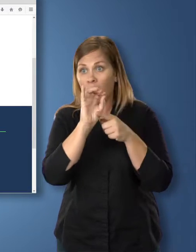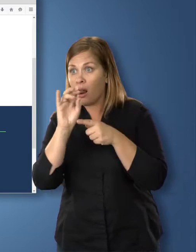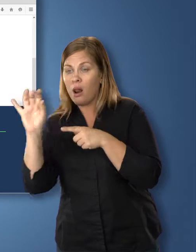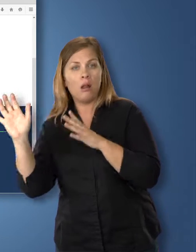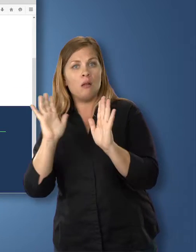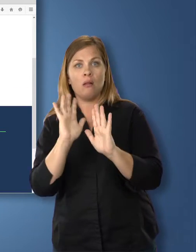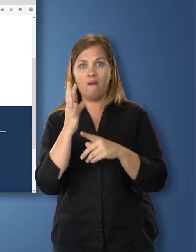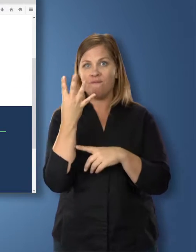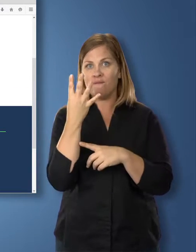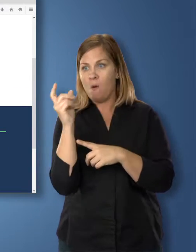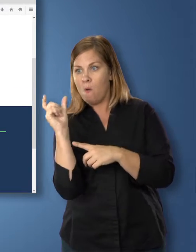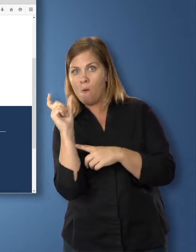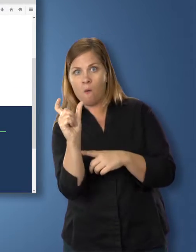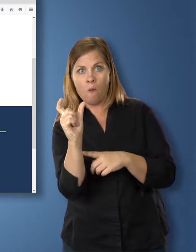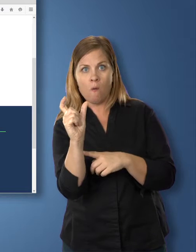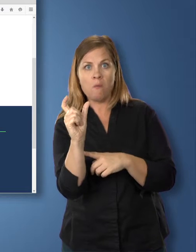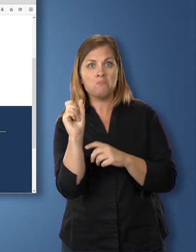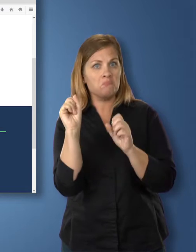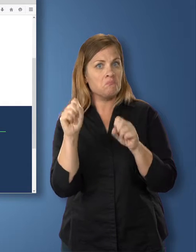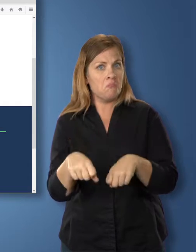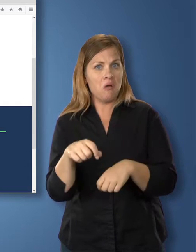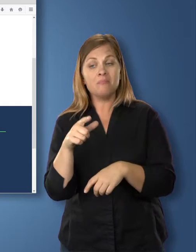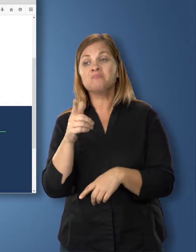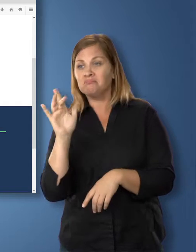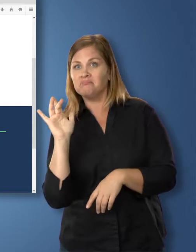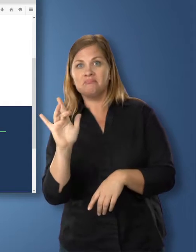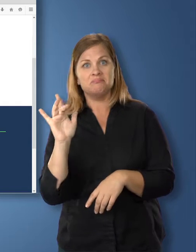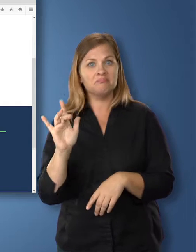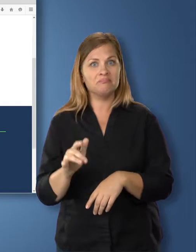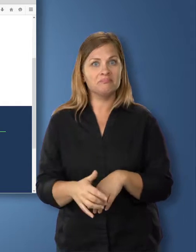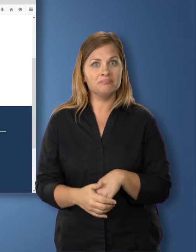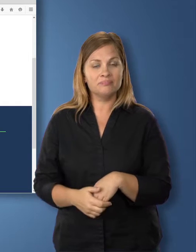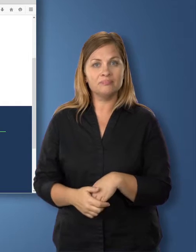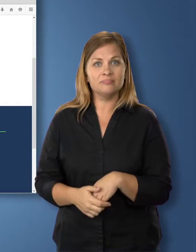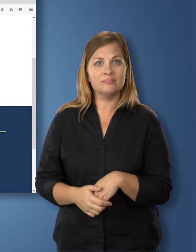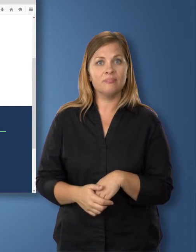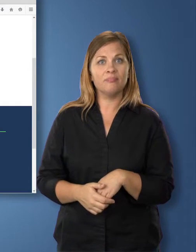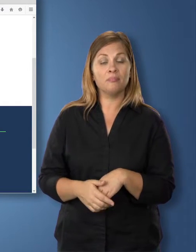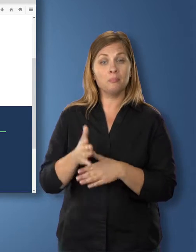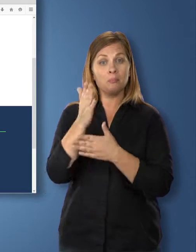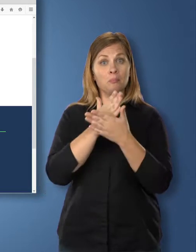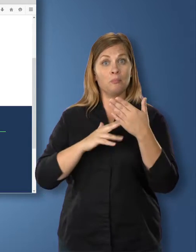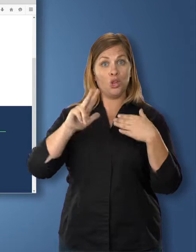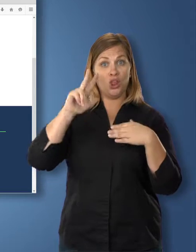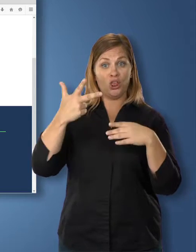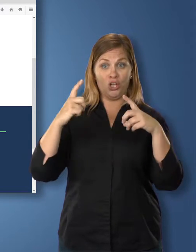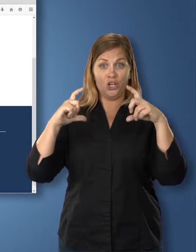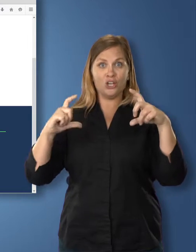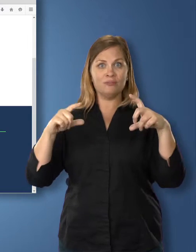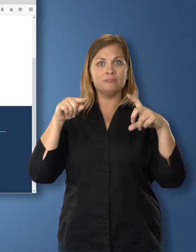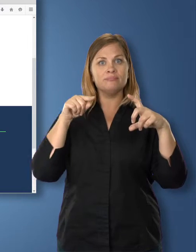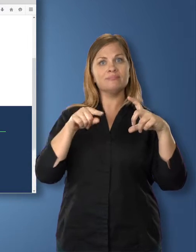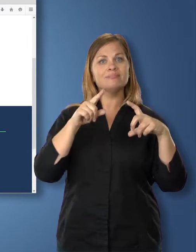They need some information about where you live in order to register you in the correct area. It asks for your zip code.